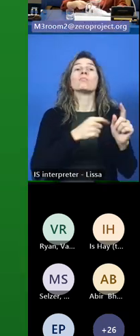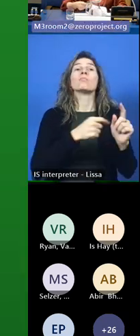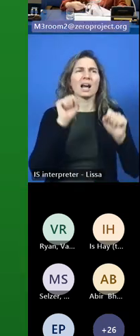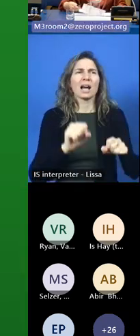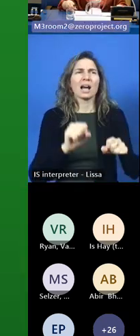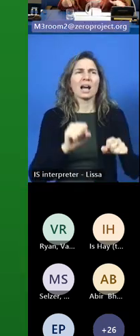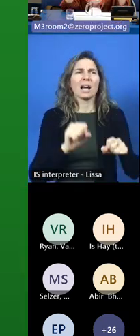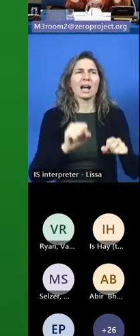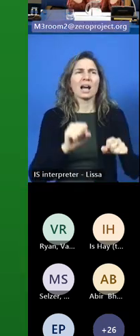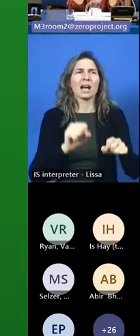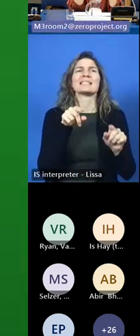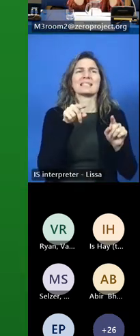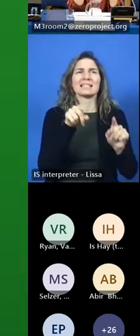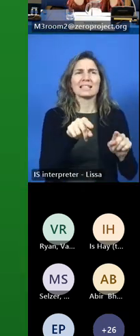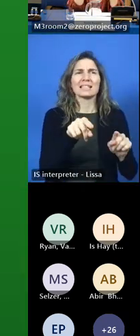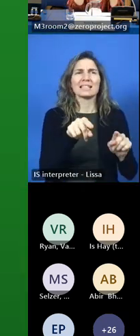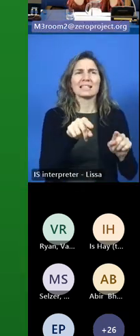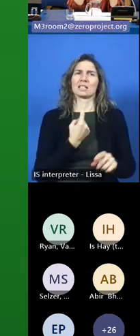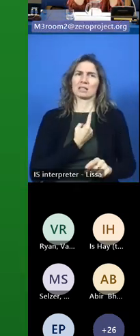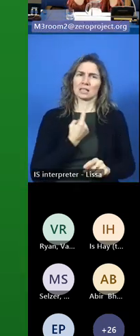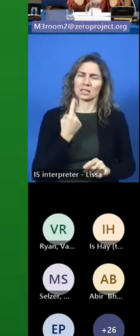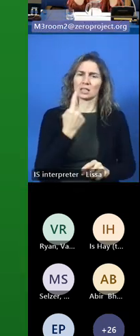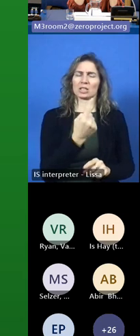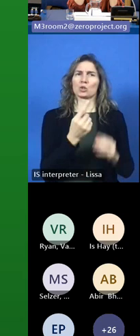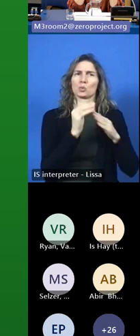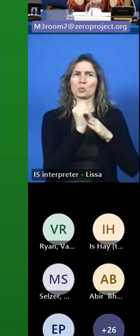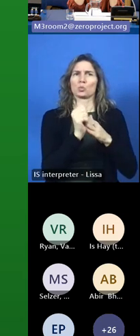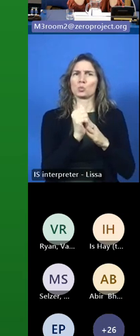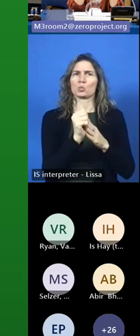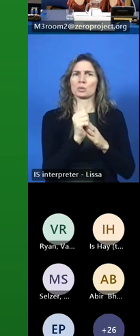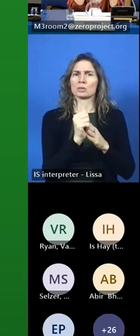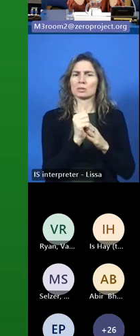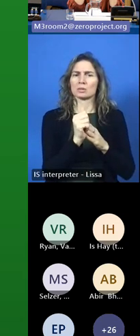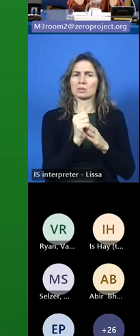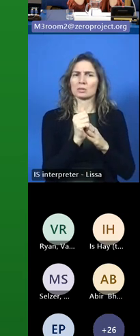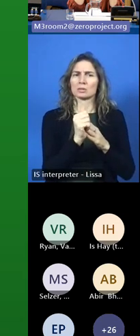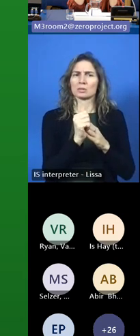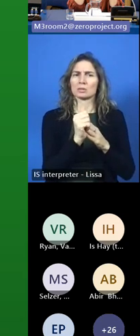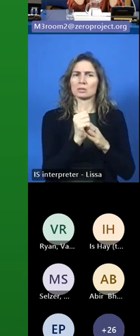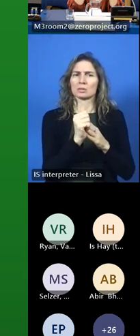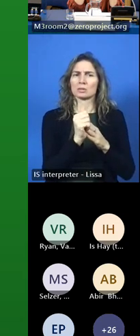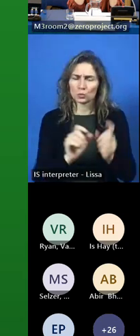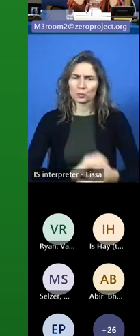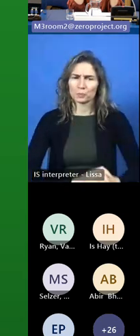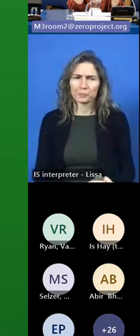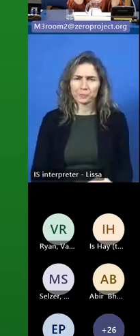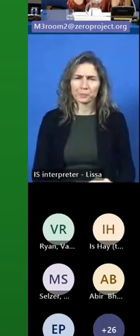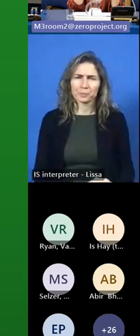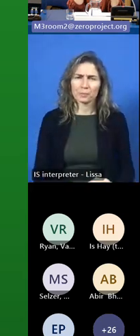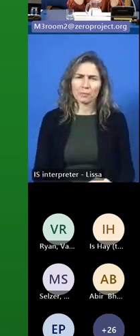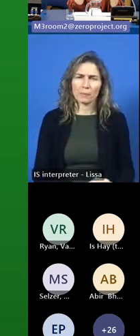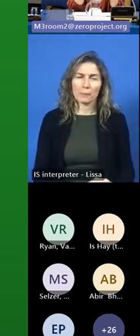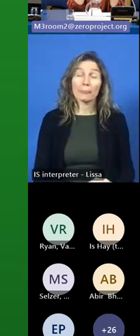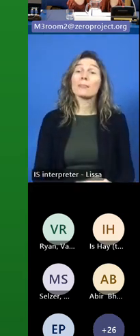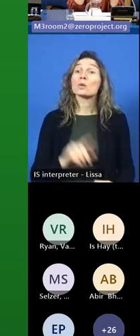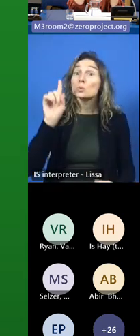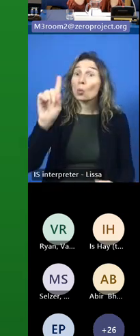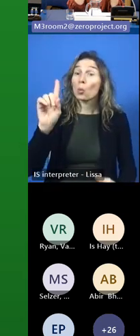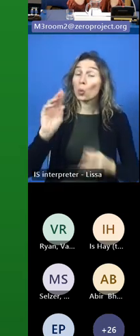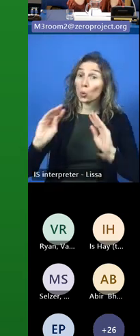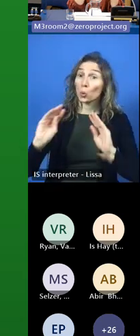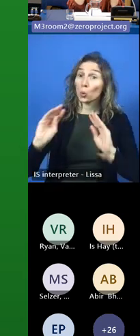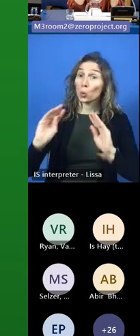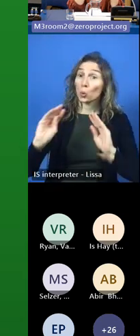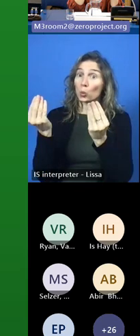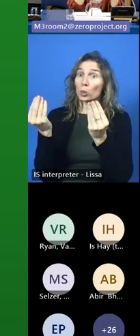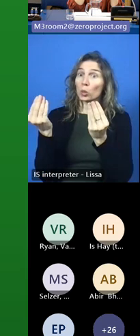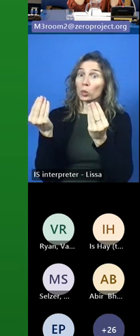of it, comes down to this. Preparing our youth for success. Not in spite of their disabilities,